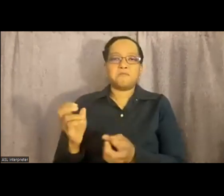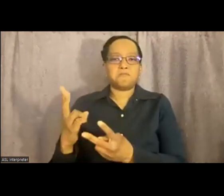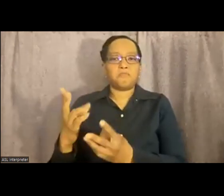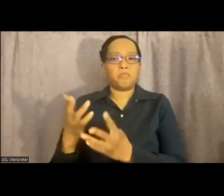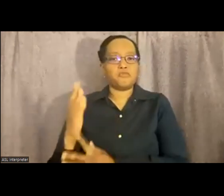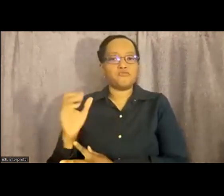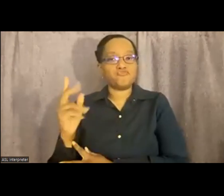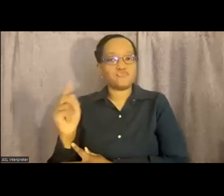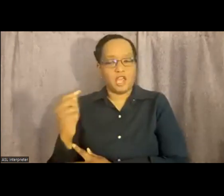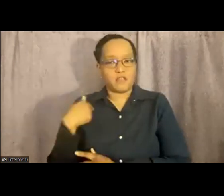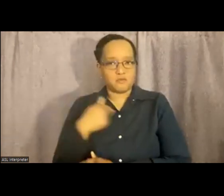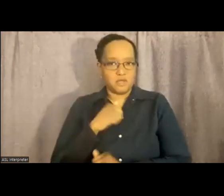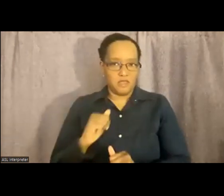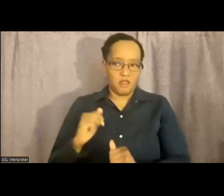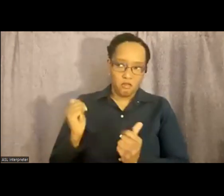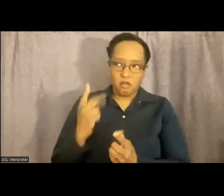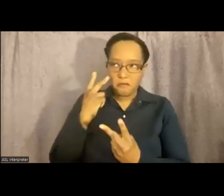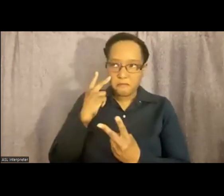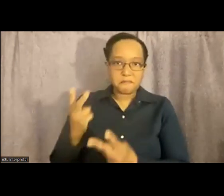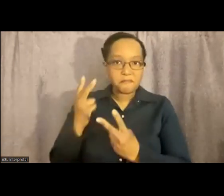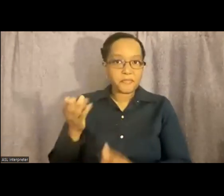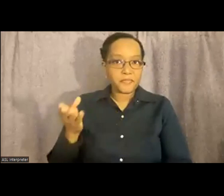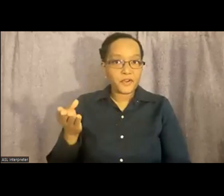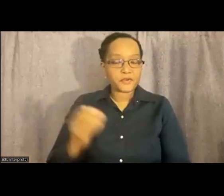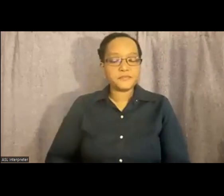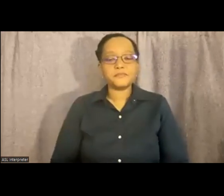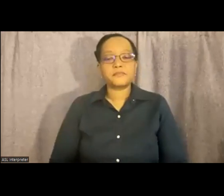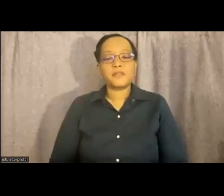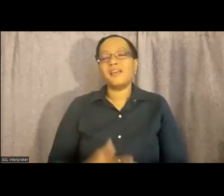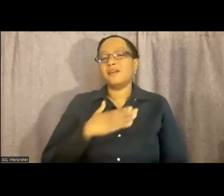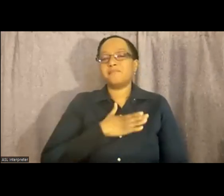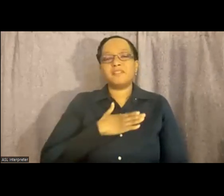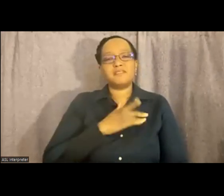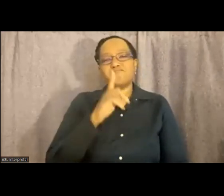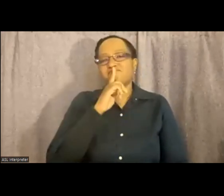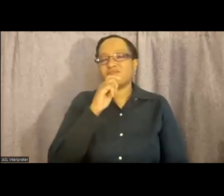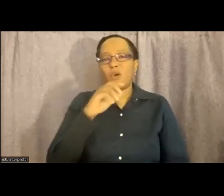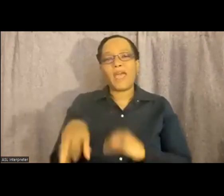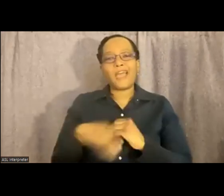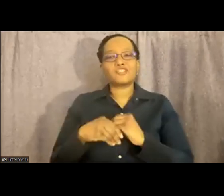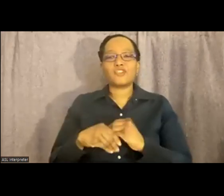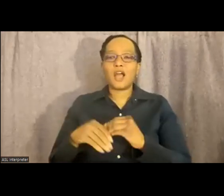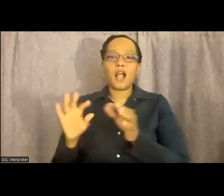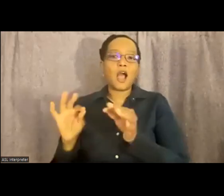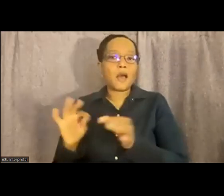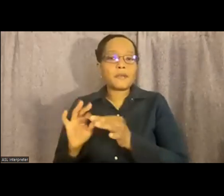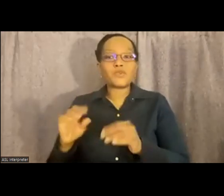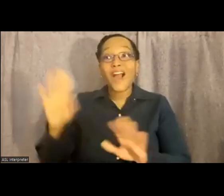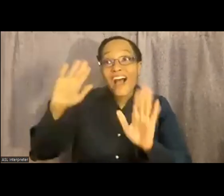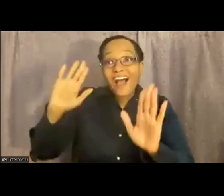share that with everyone . Don't put extra comments in the chat because he may be distracting